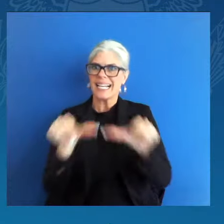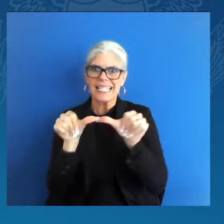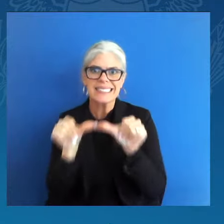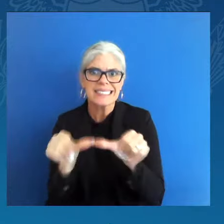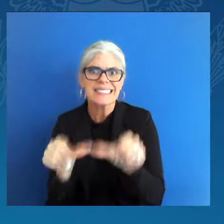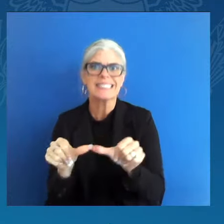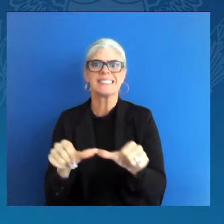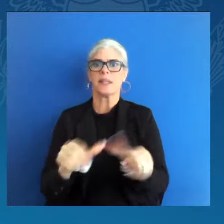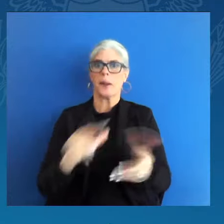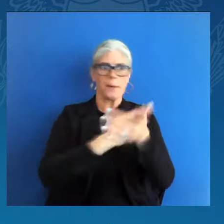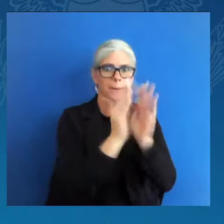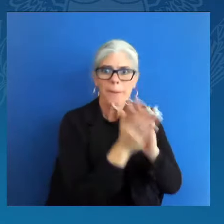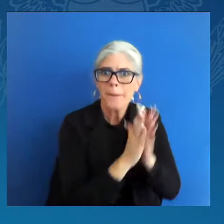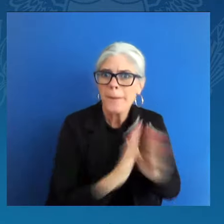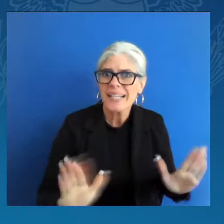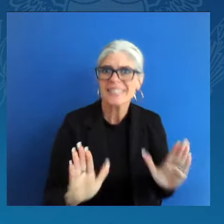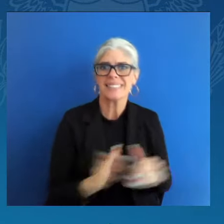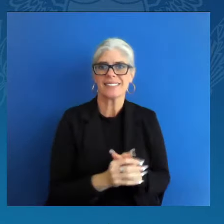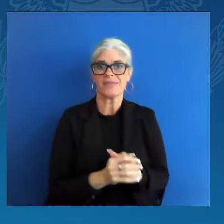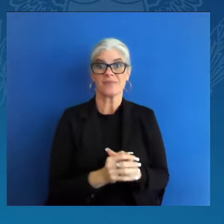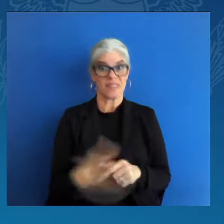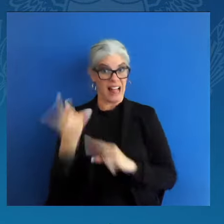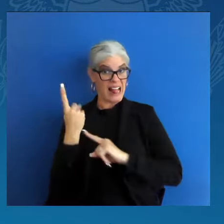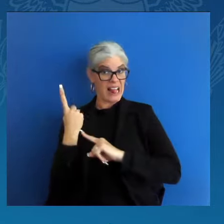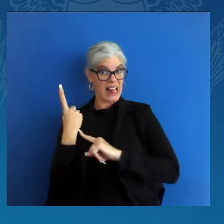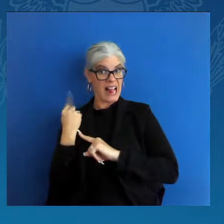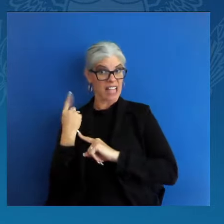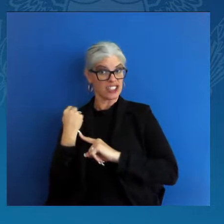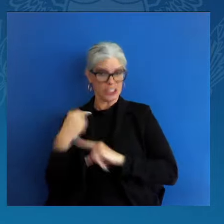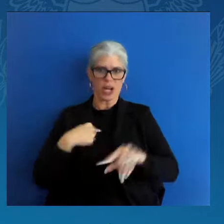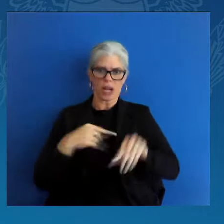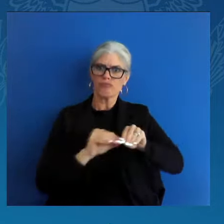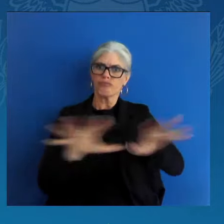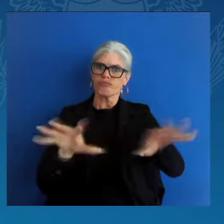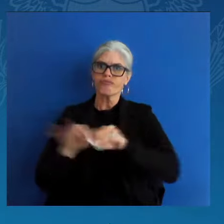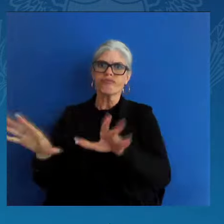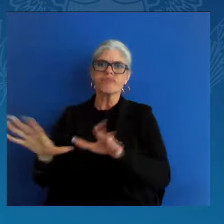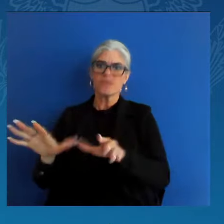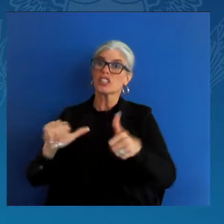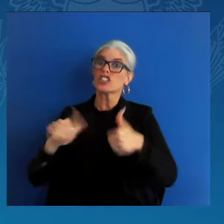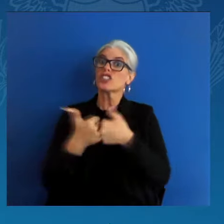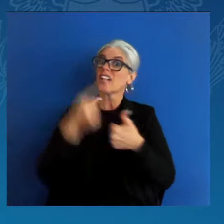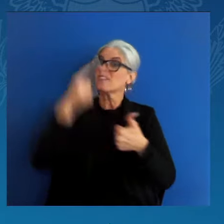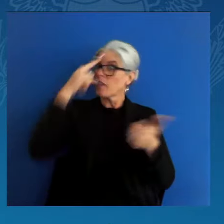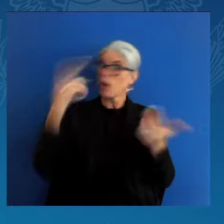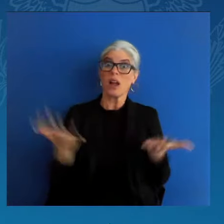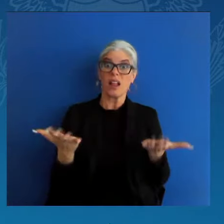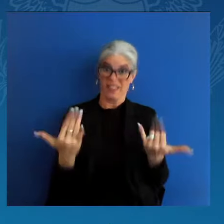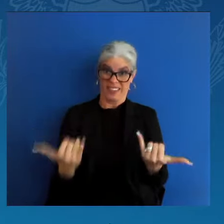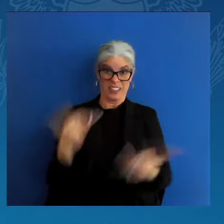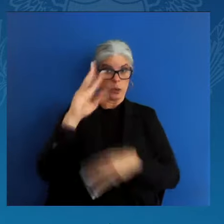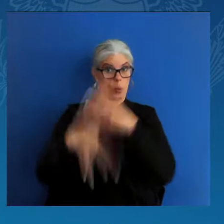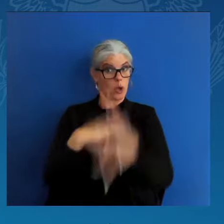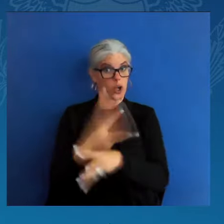direct-ascent anti-satellite missile testing. Since then, 36 other nations have joined us,